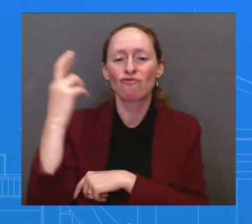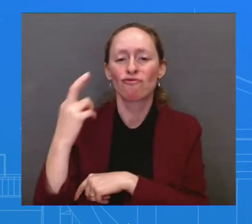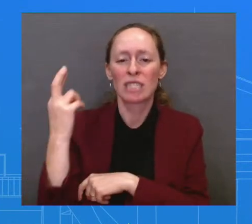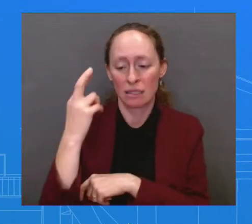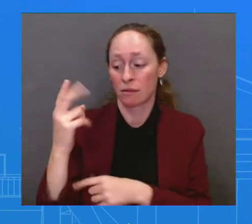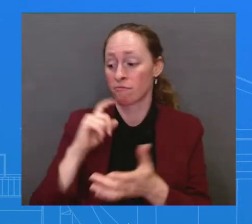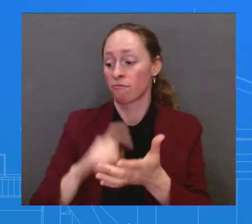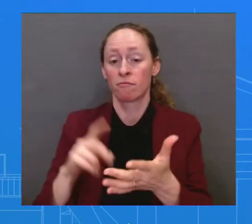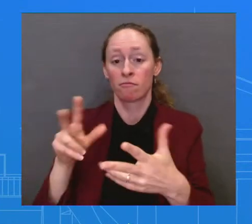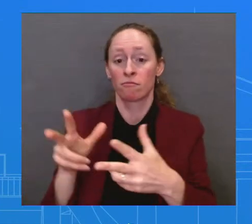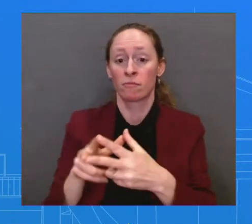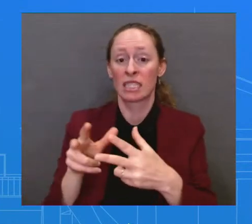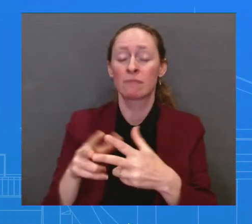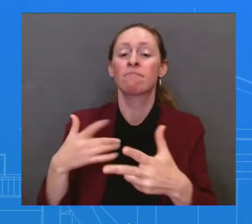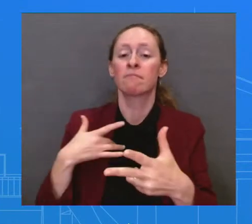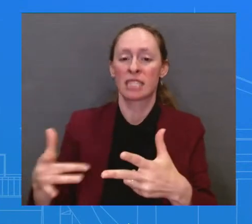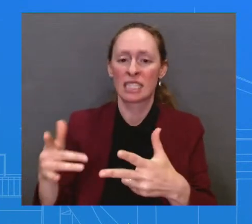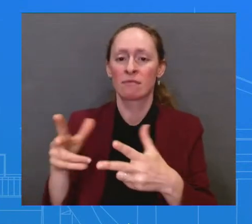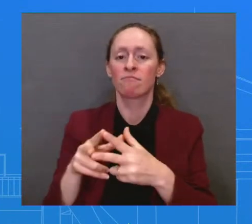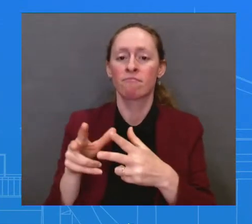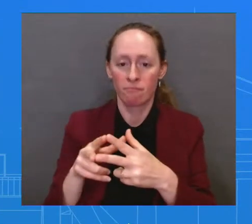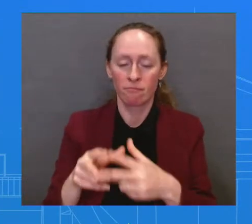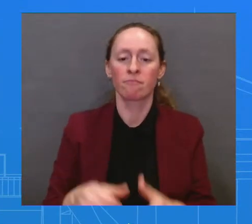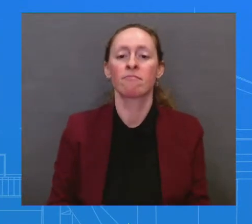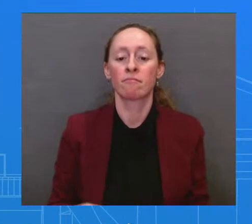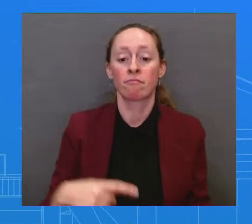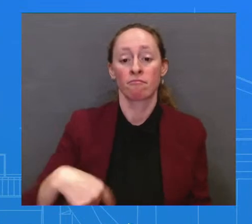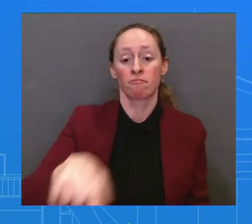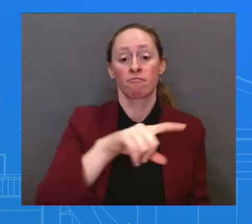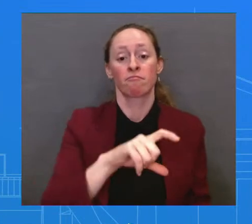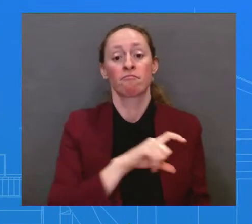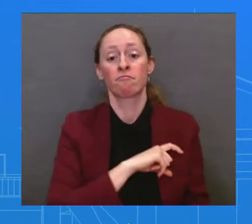enforcement announcement yesterday. It's on top of what we've been able to do.